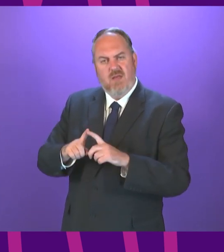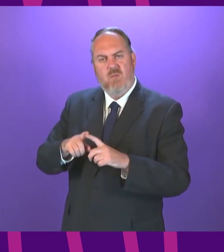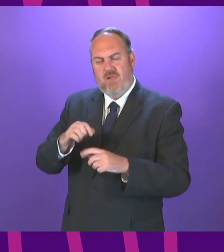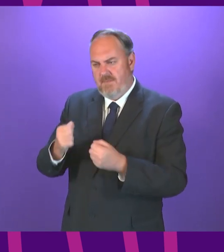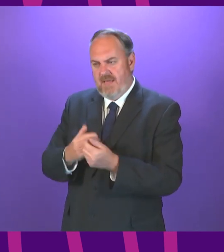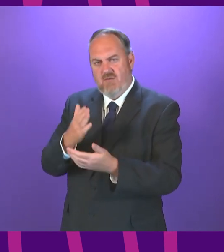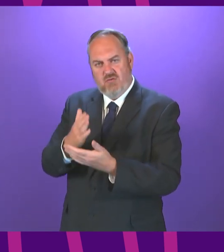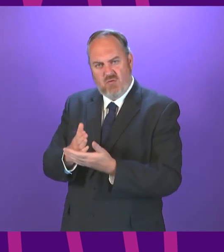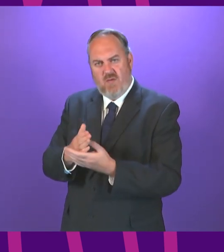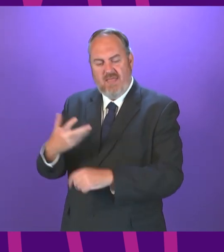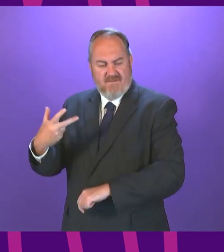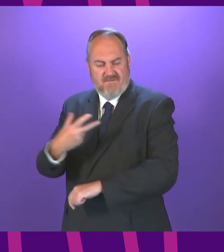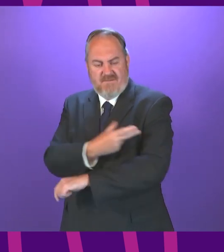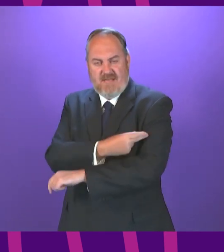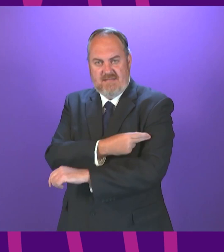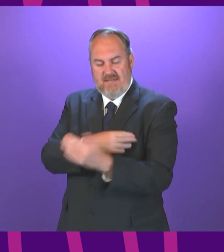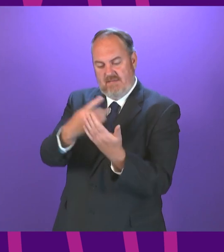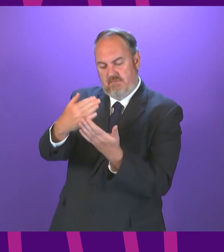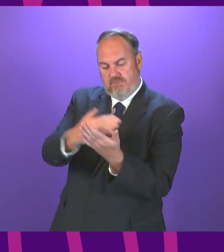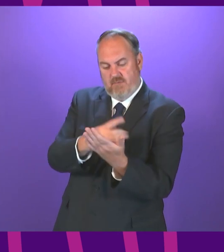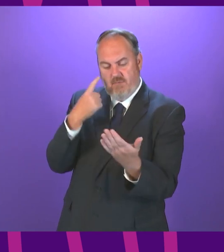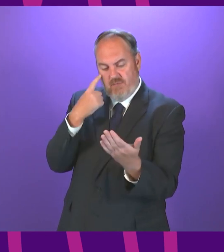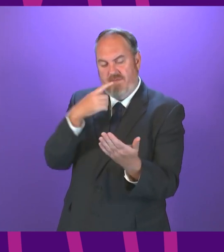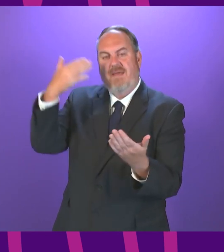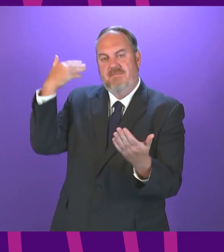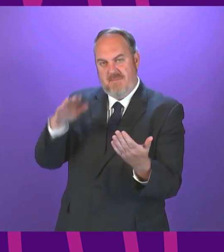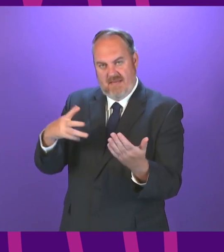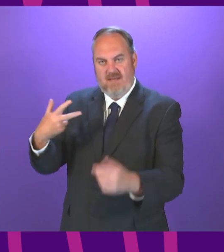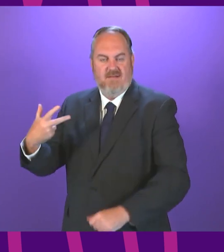is correctly shown on NHS systems, so that that can be relied on.